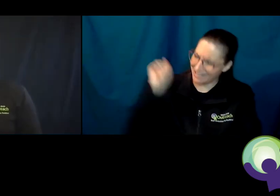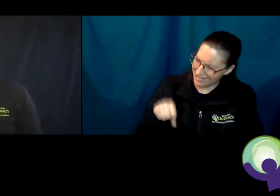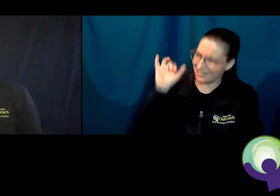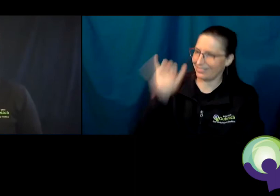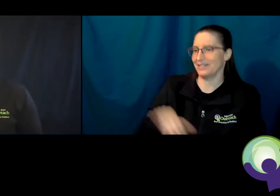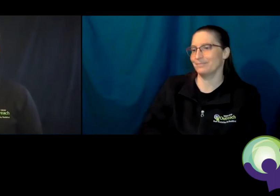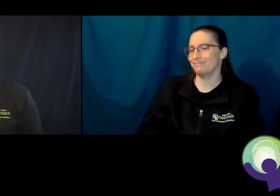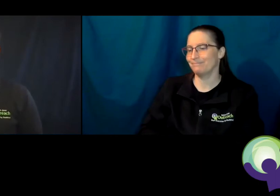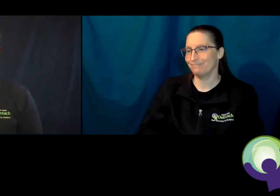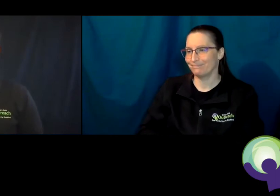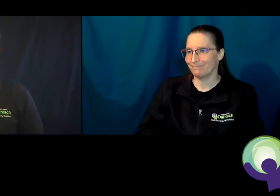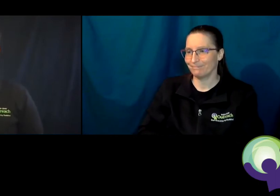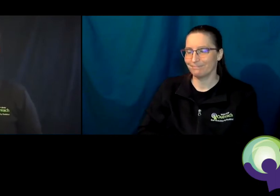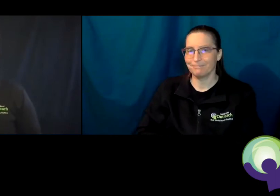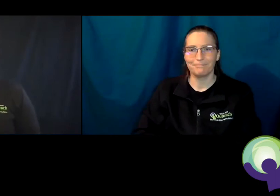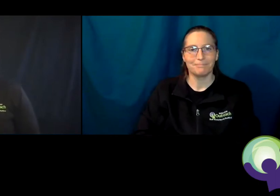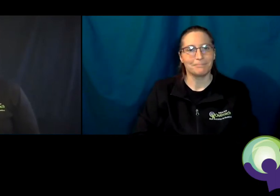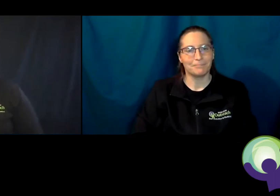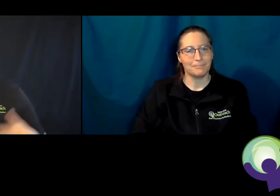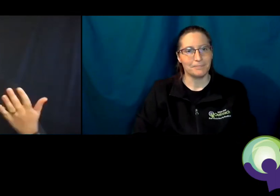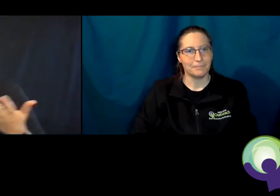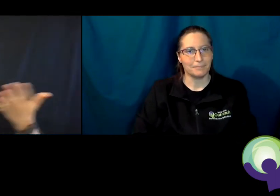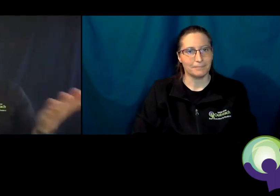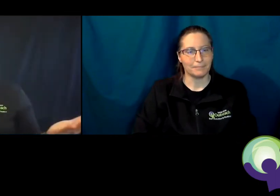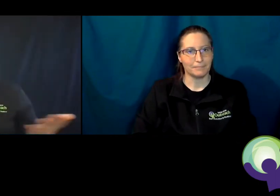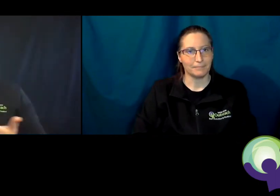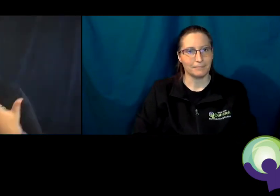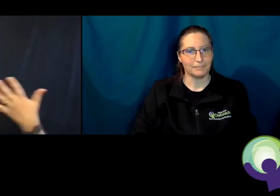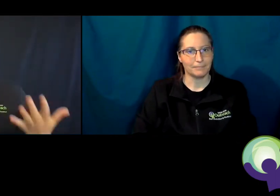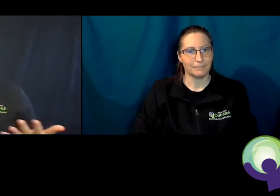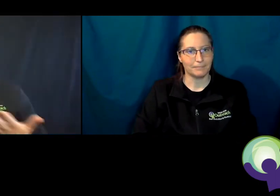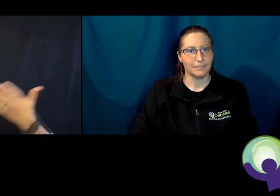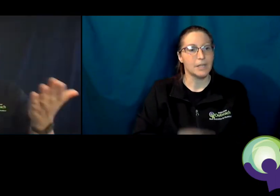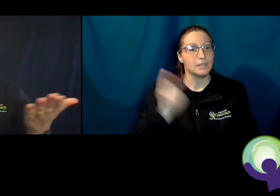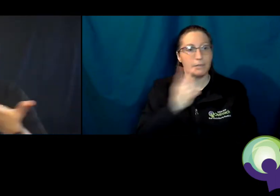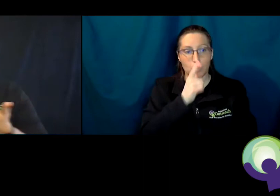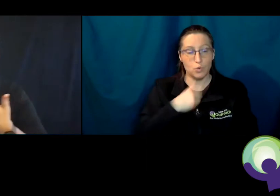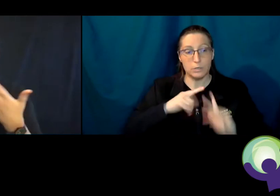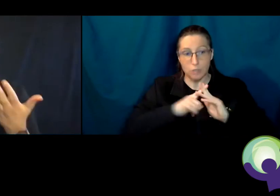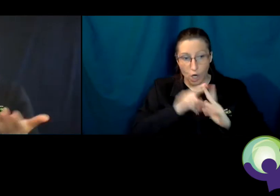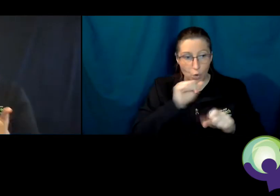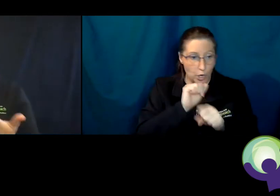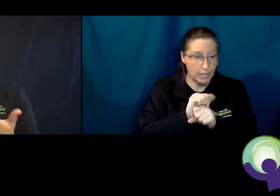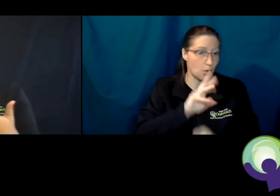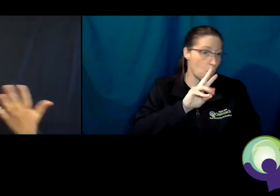Keith: Absolutely. So as an employee who's starting to work at a store or the warehouse or anything